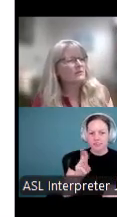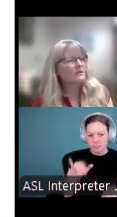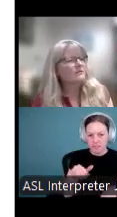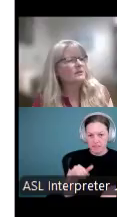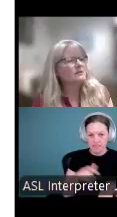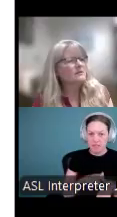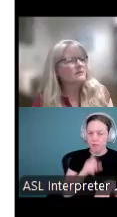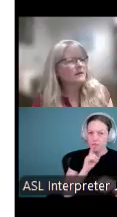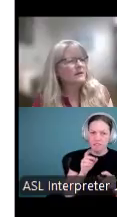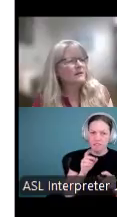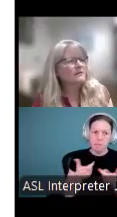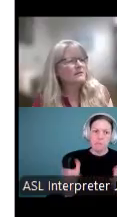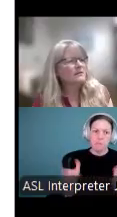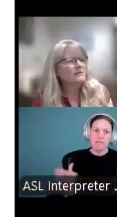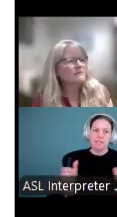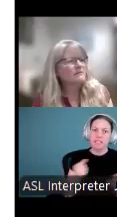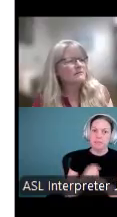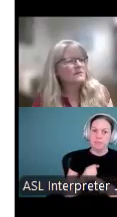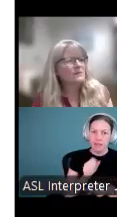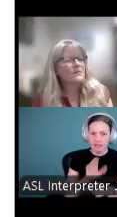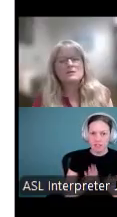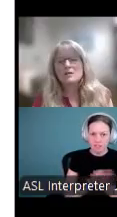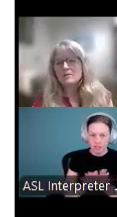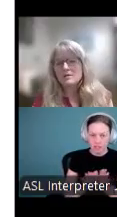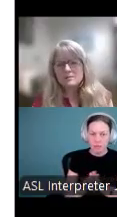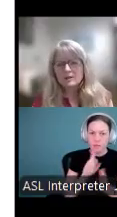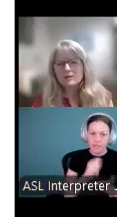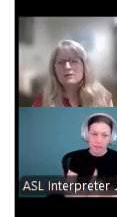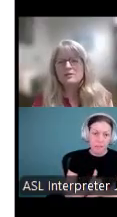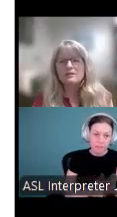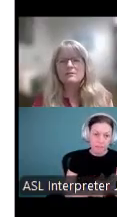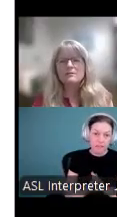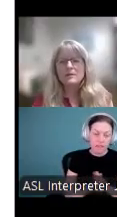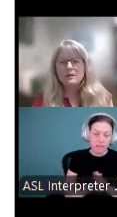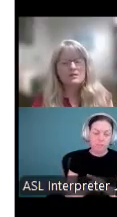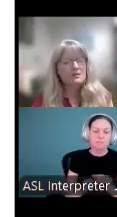their development, and something to always be encouraging parents